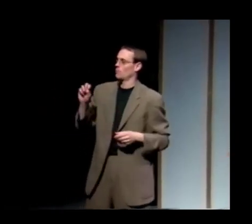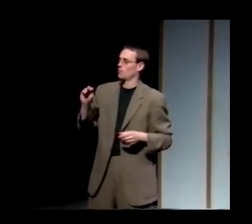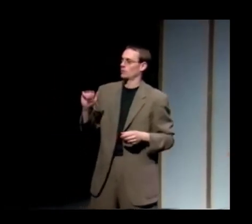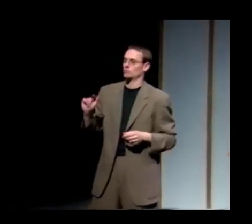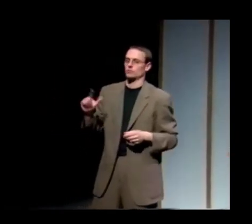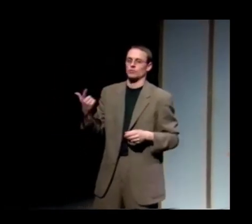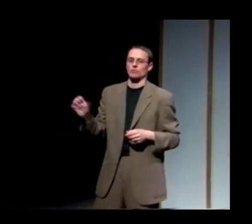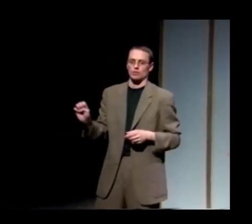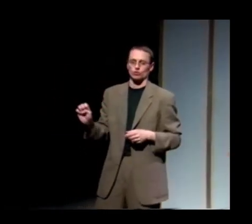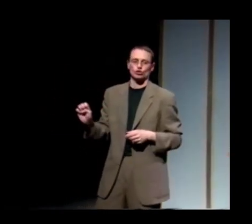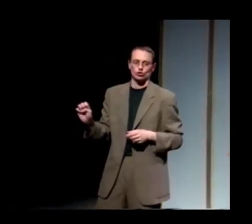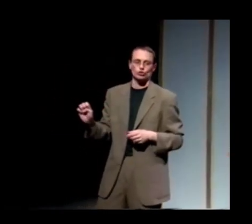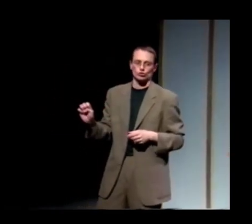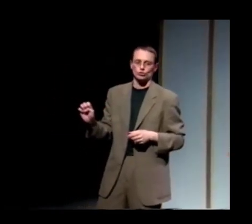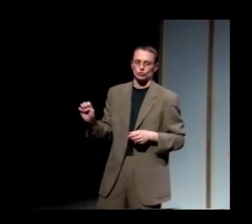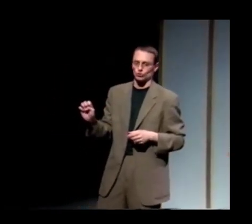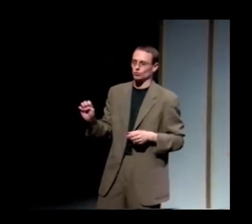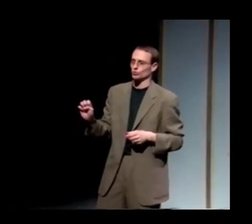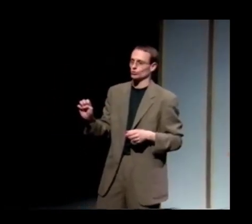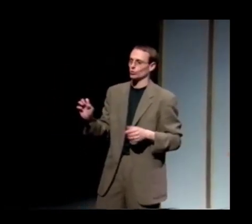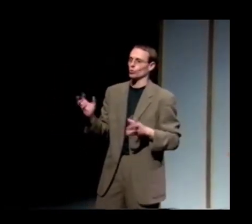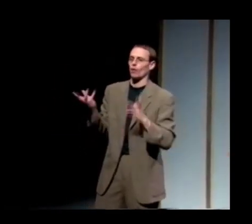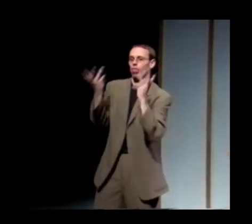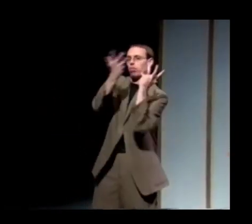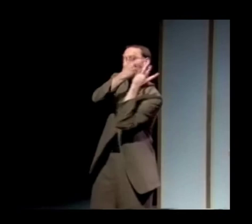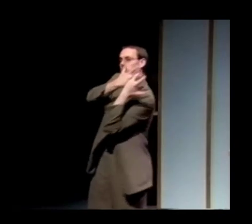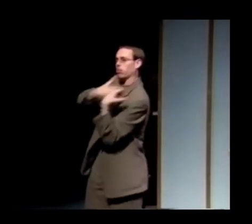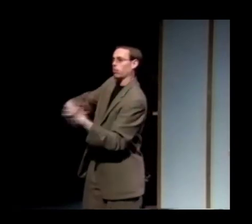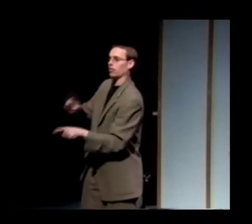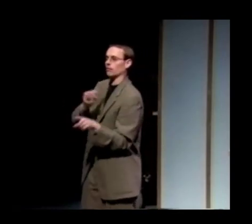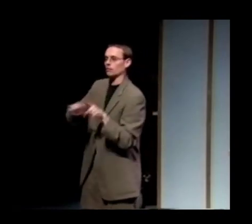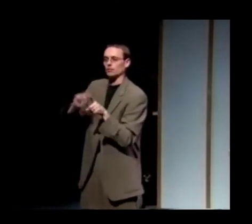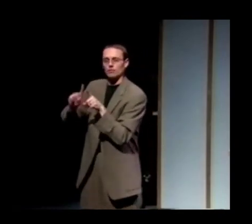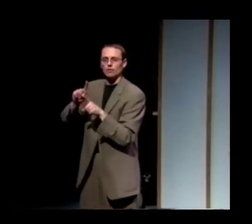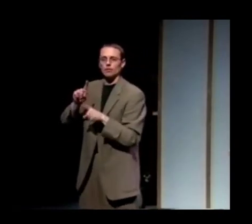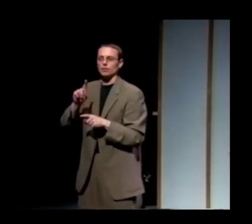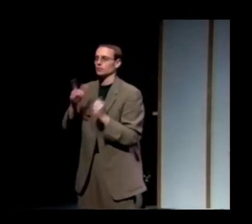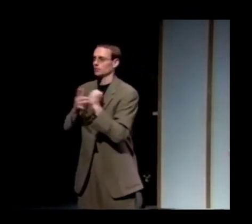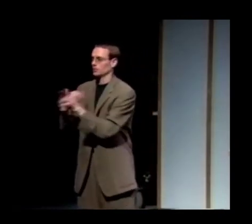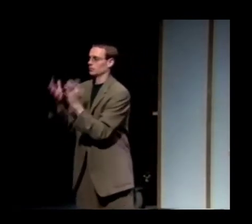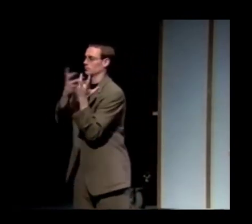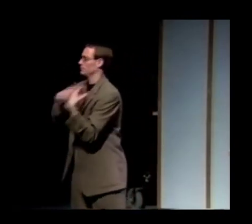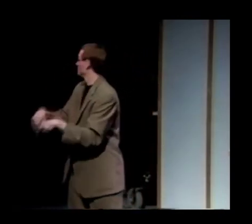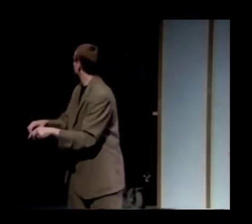SO IT'S A VISUAL STORY, SO THAT'S WHAT WE MEAN BY MONTAGE. OK. IT ALL FITS TOGETHER,